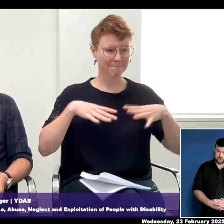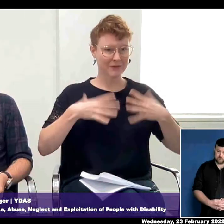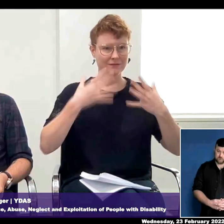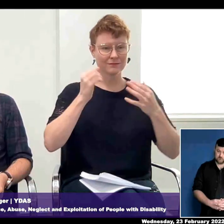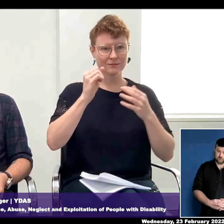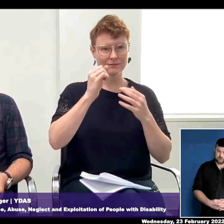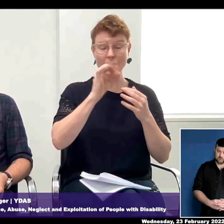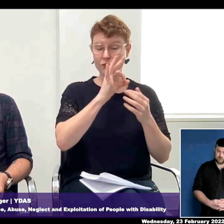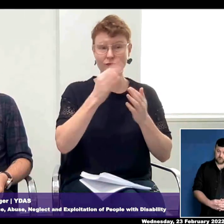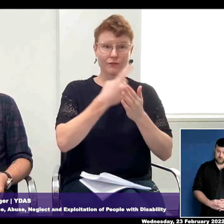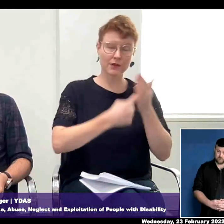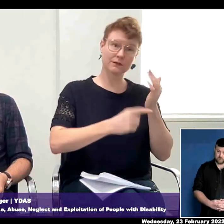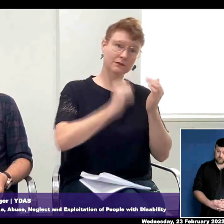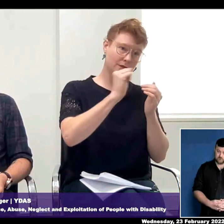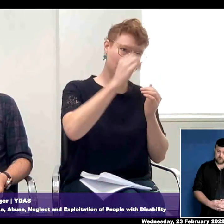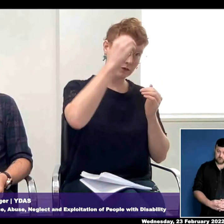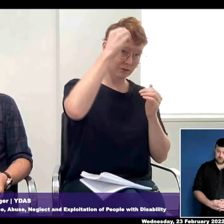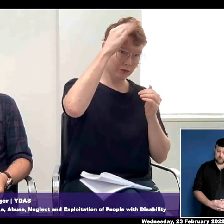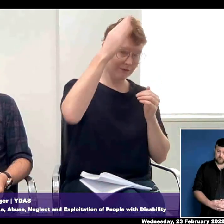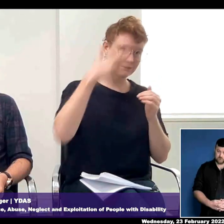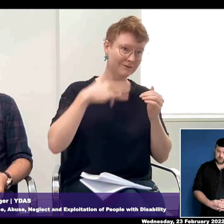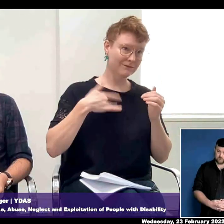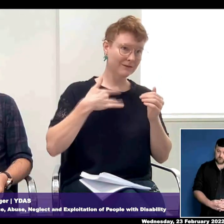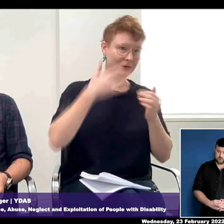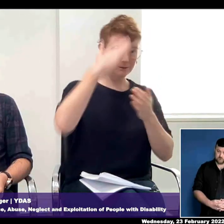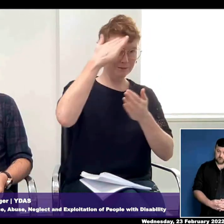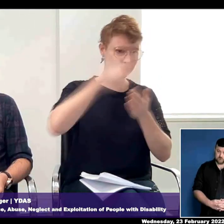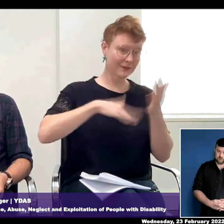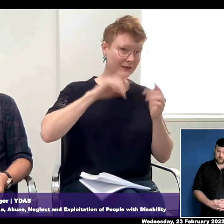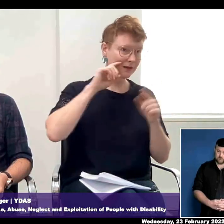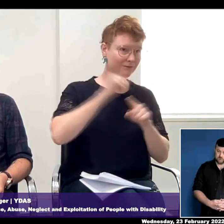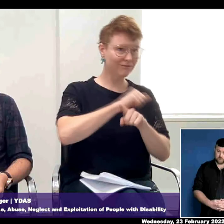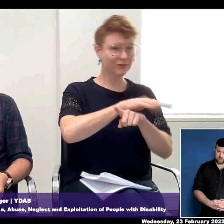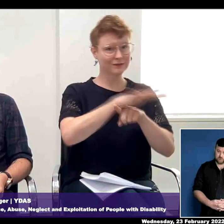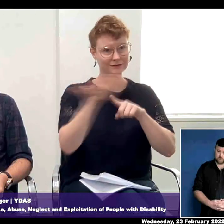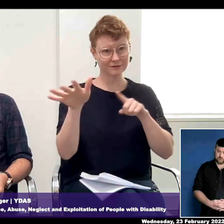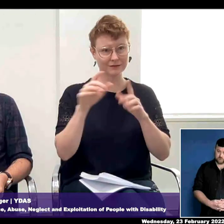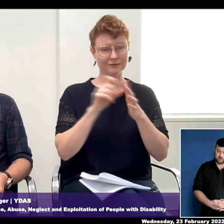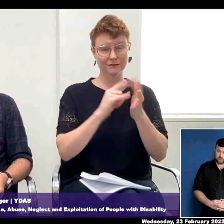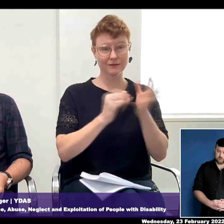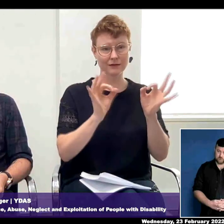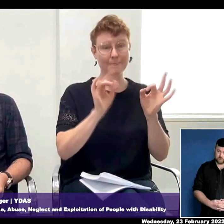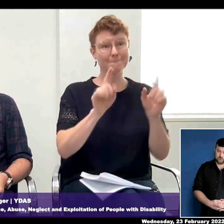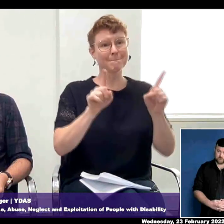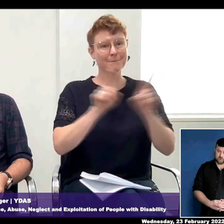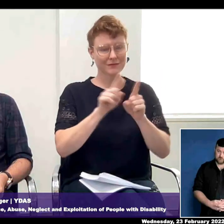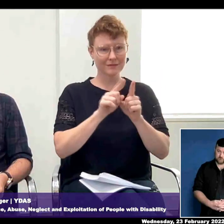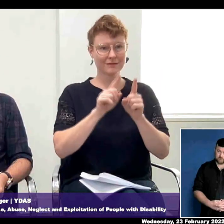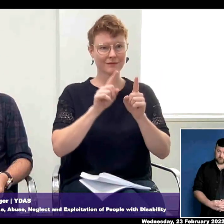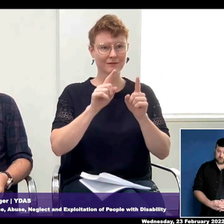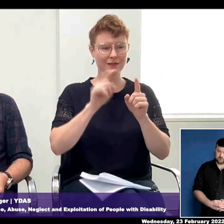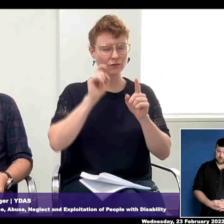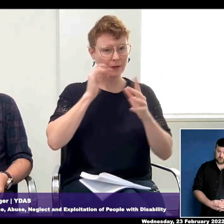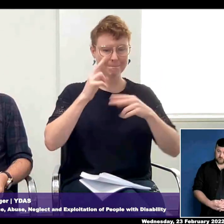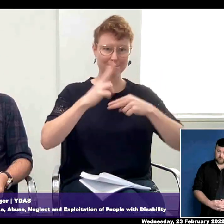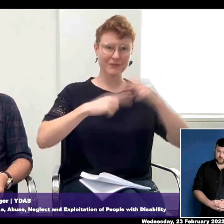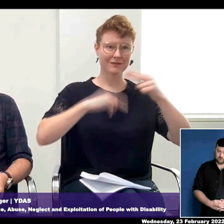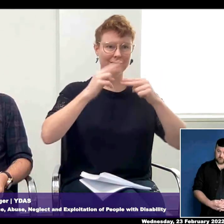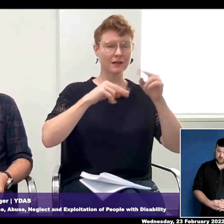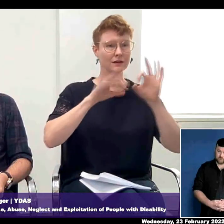organisation, we want to see this, so that the DES's themselves have that lived experience influencing the organisation.